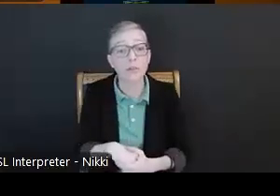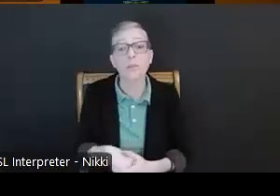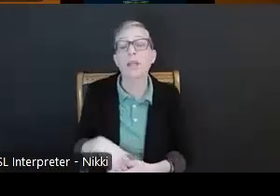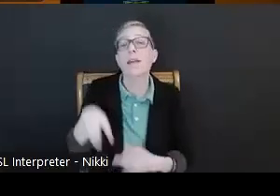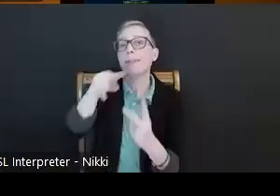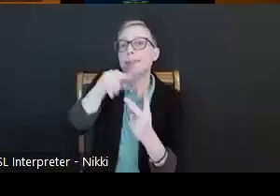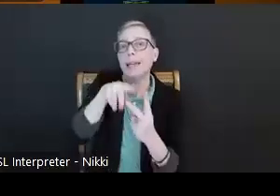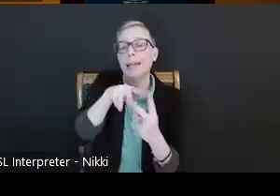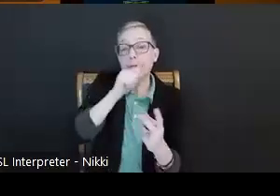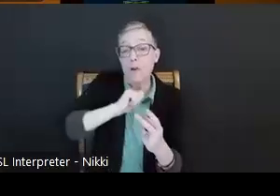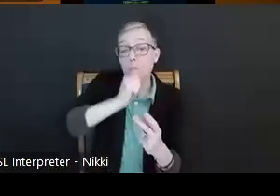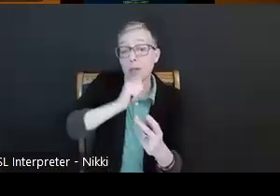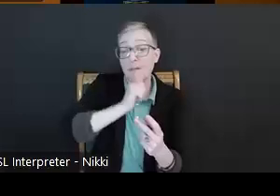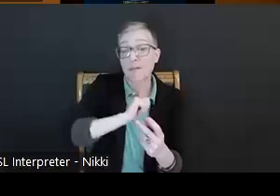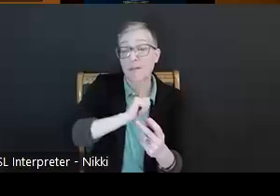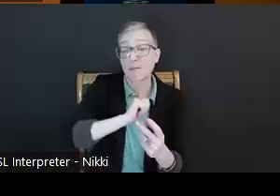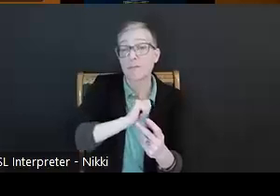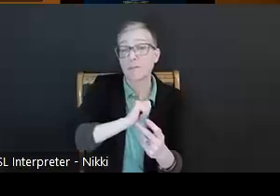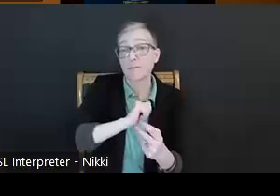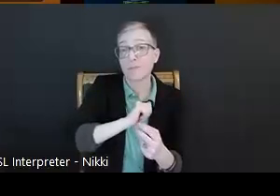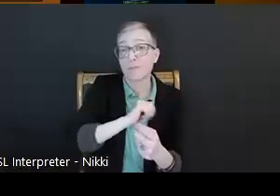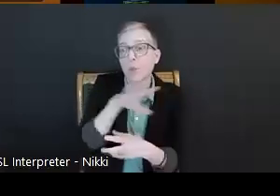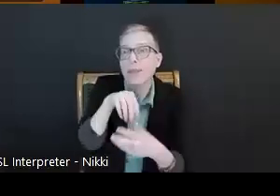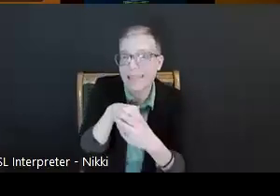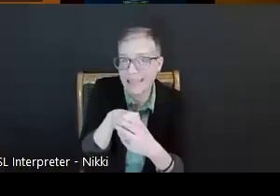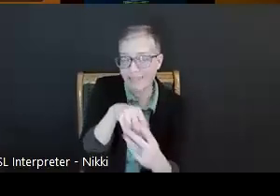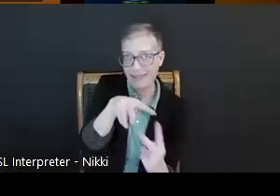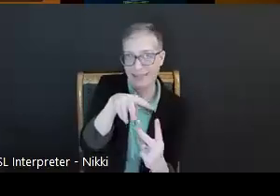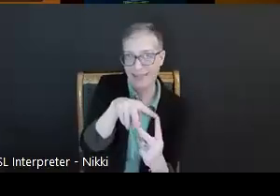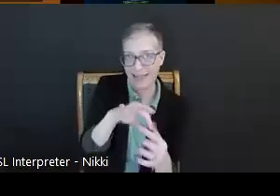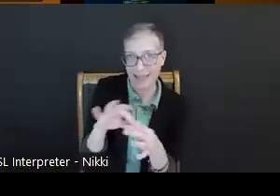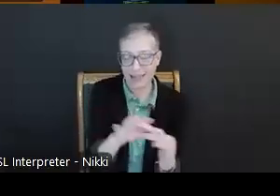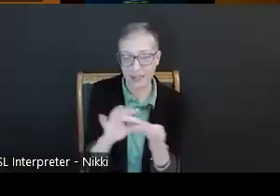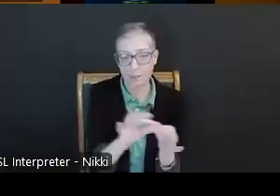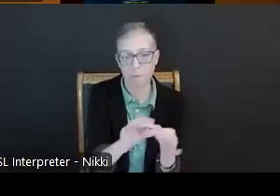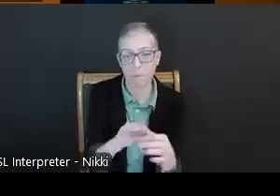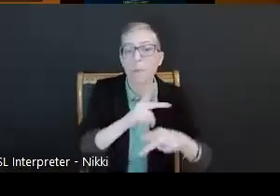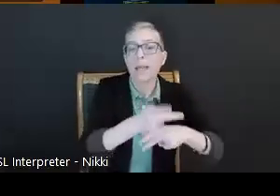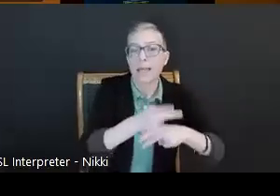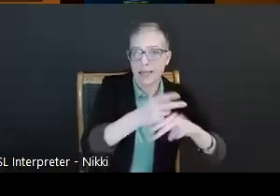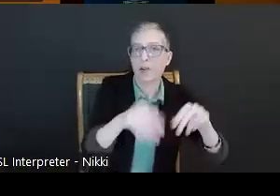that communal coping aspect within the diad caregivers did show a sense of improved coping